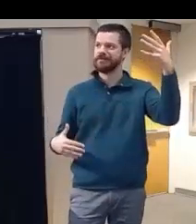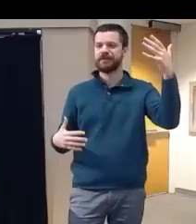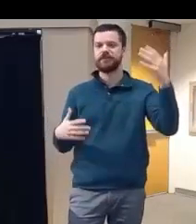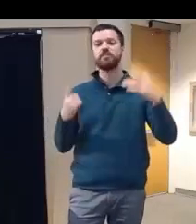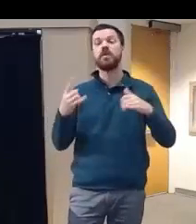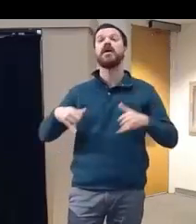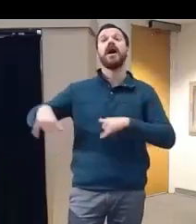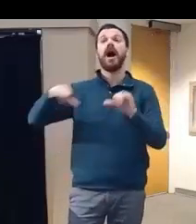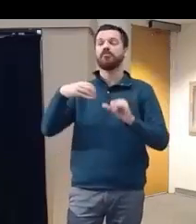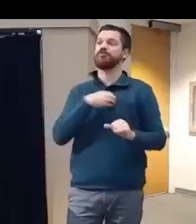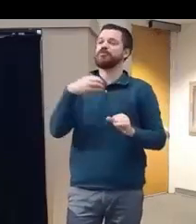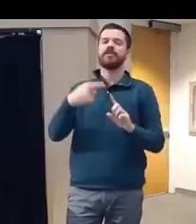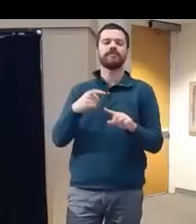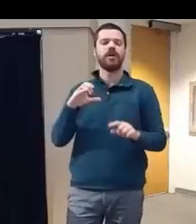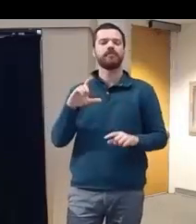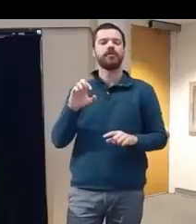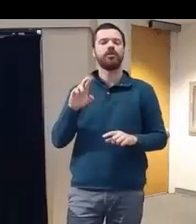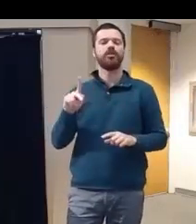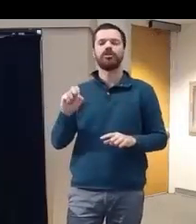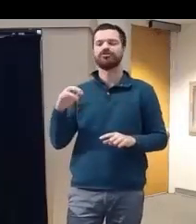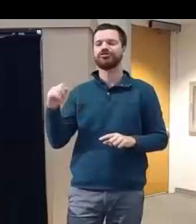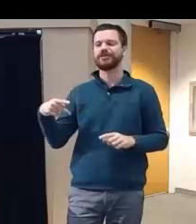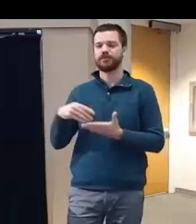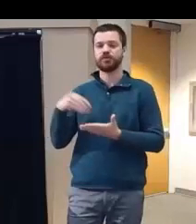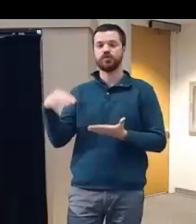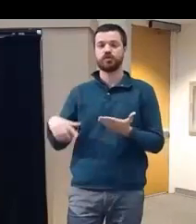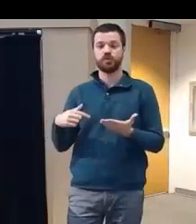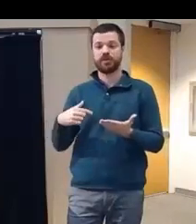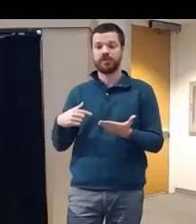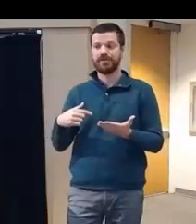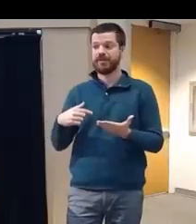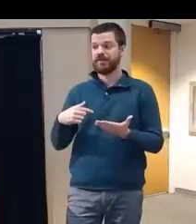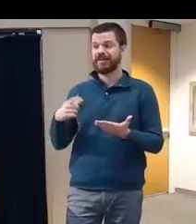I get from Clark clerkship students is I just ask them to do so much during the clerkship and